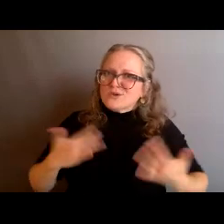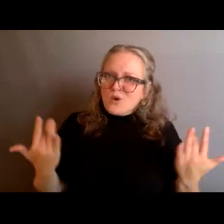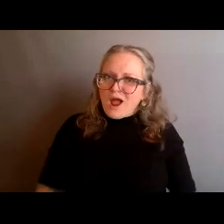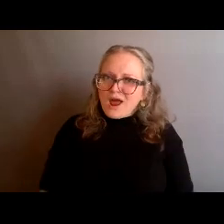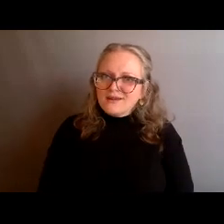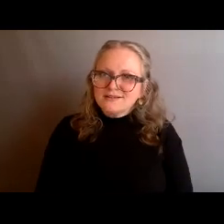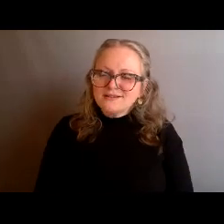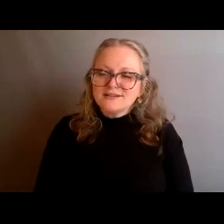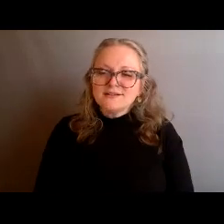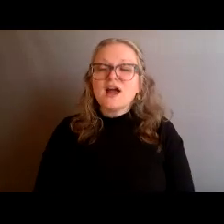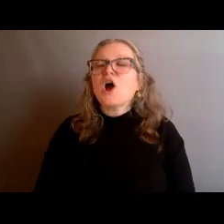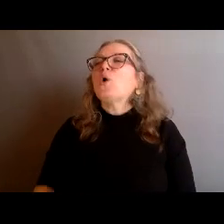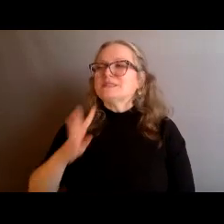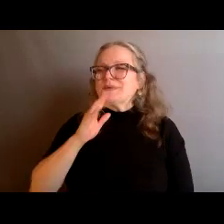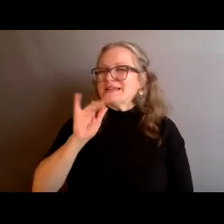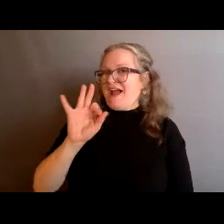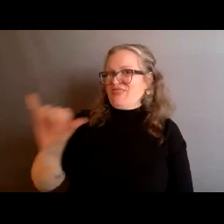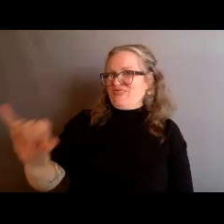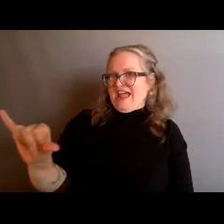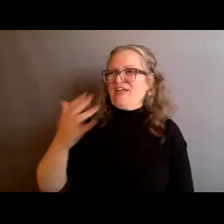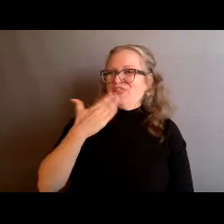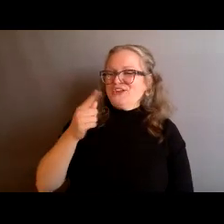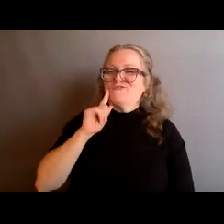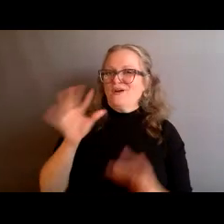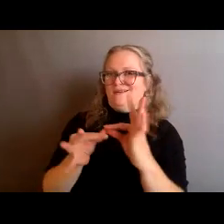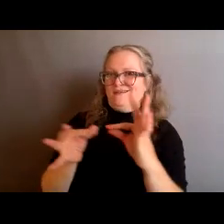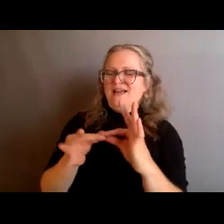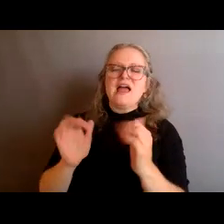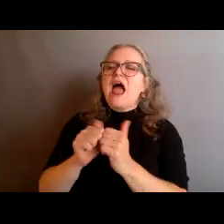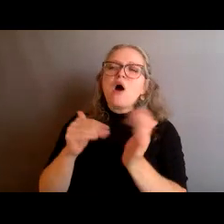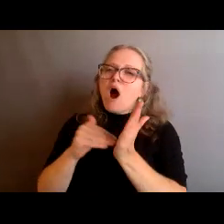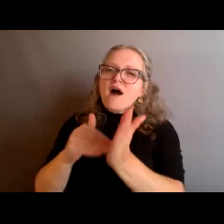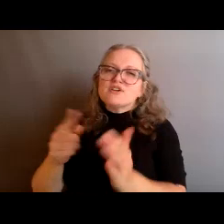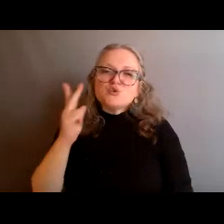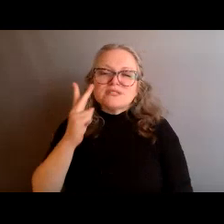Speaking of that, how often do you see an adjustment period for people?